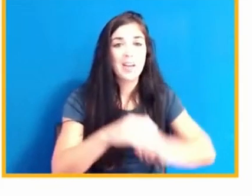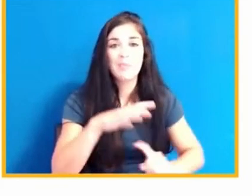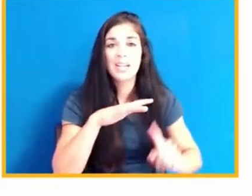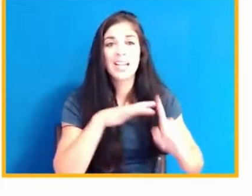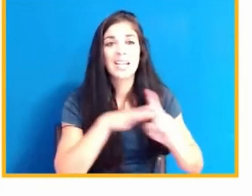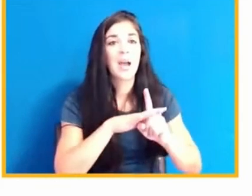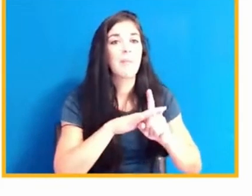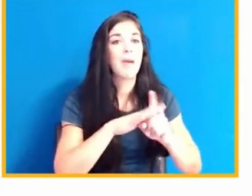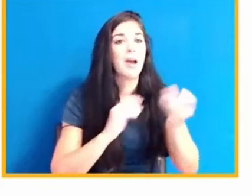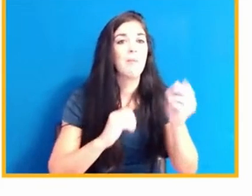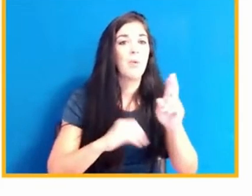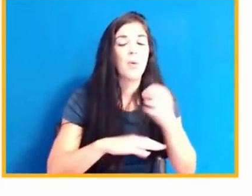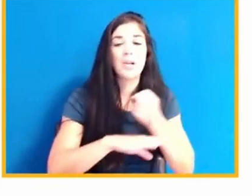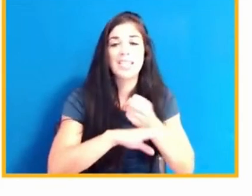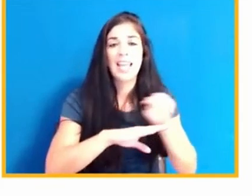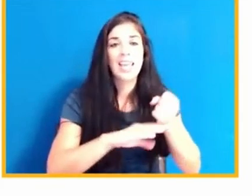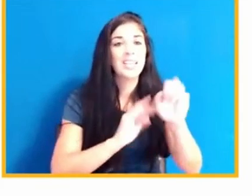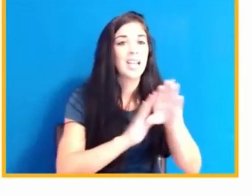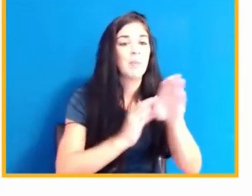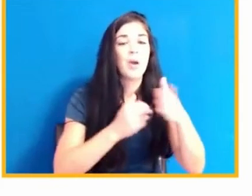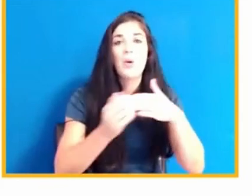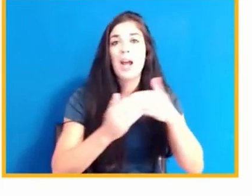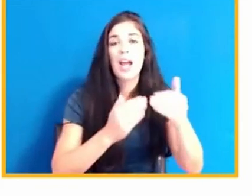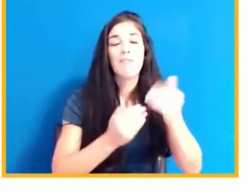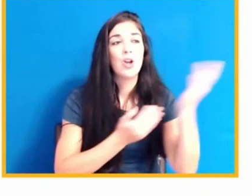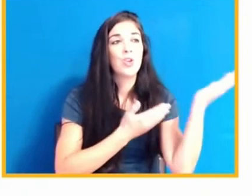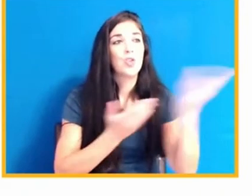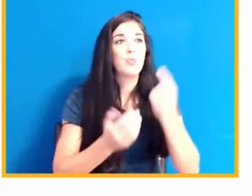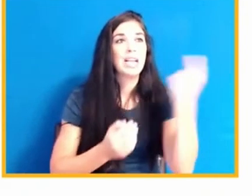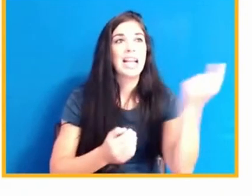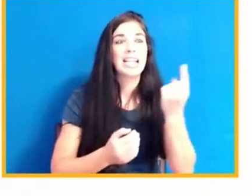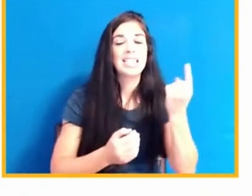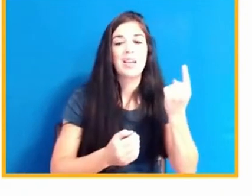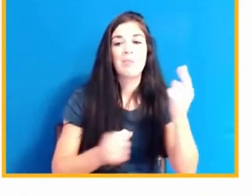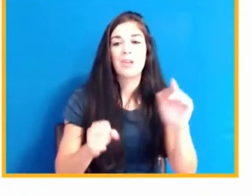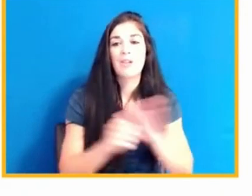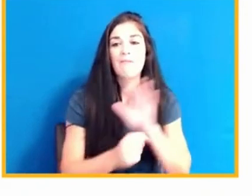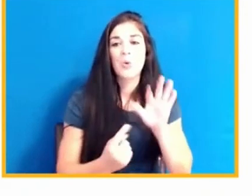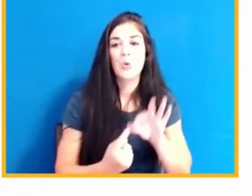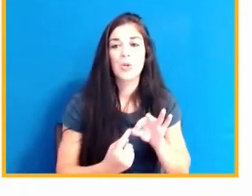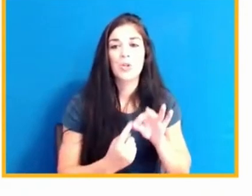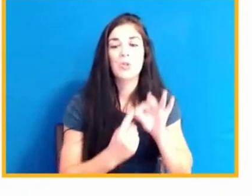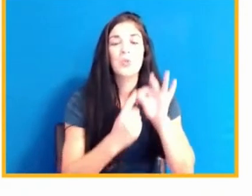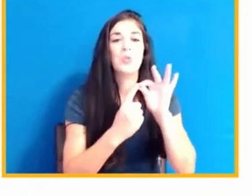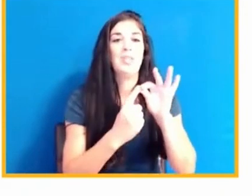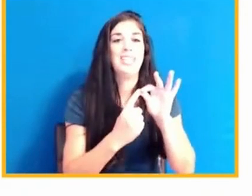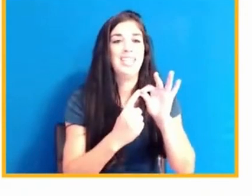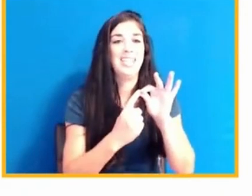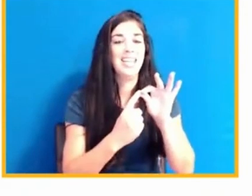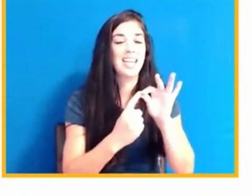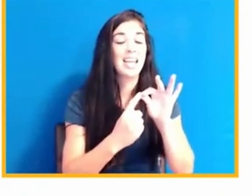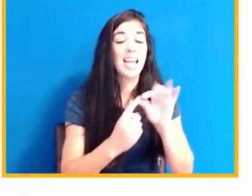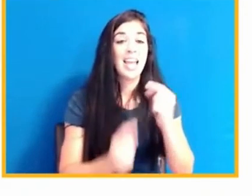on stage or on camera you are bringing something completely unique to our stage and I think today